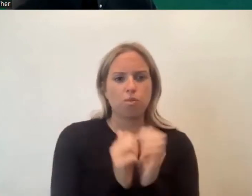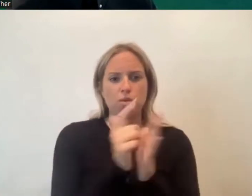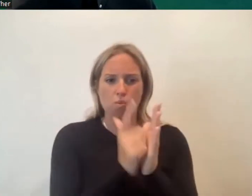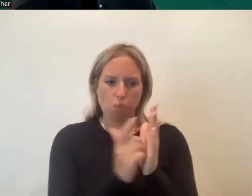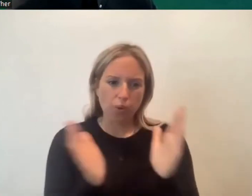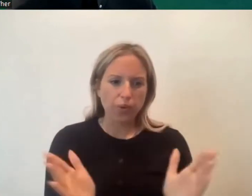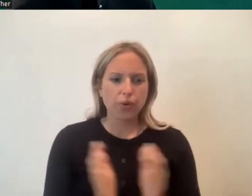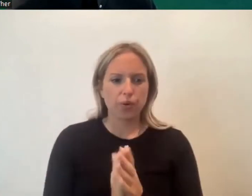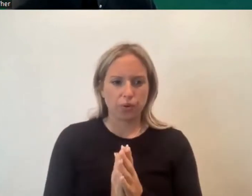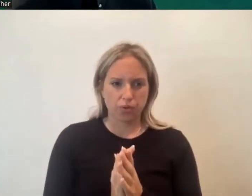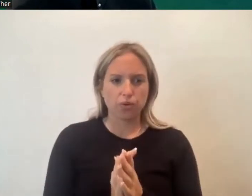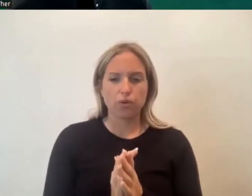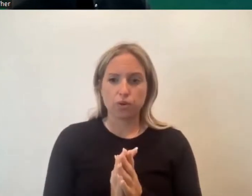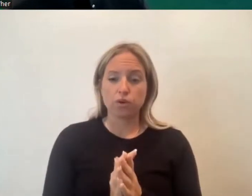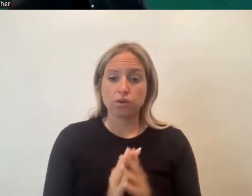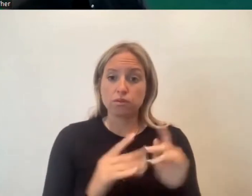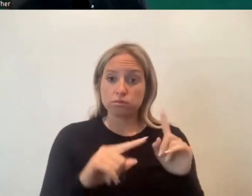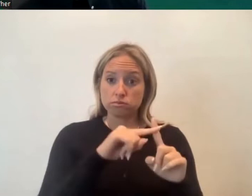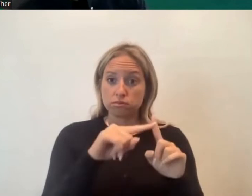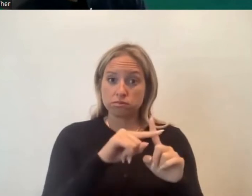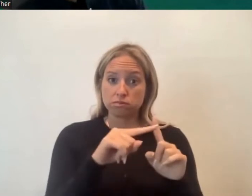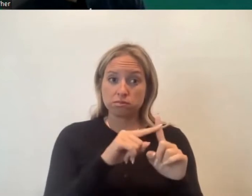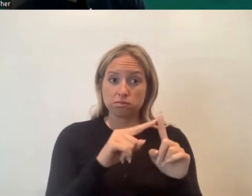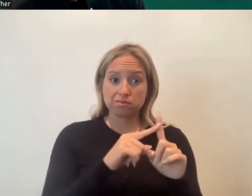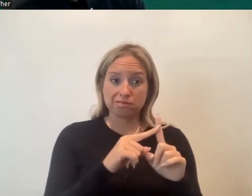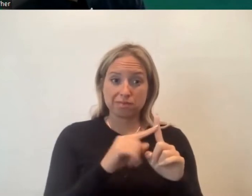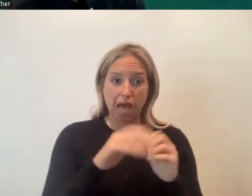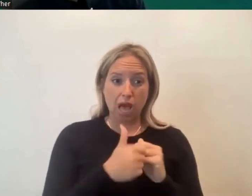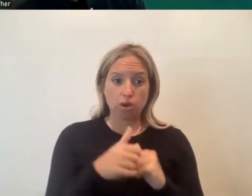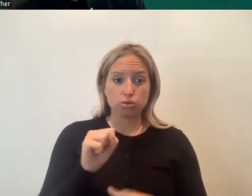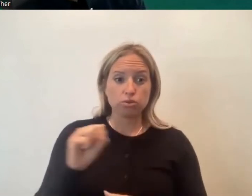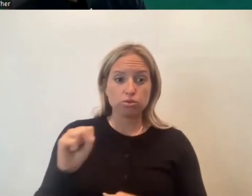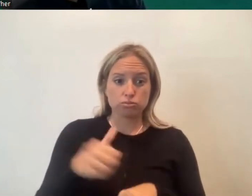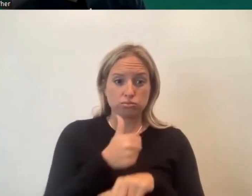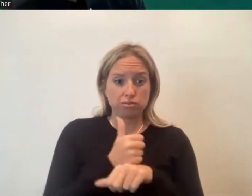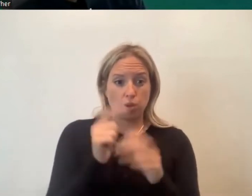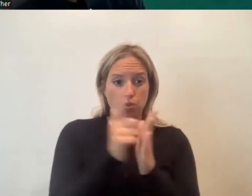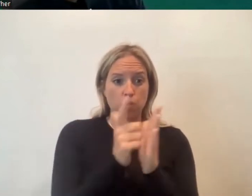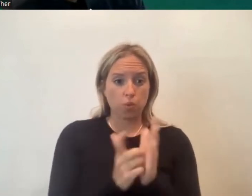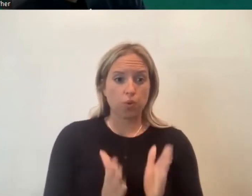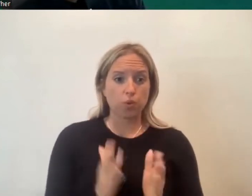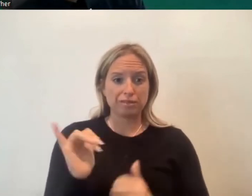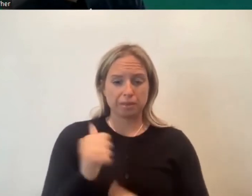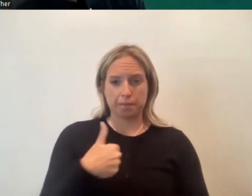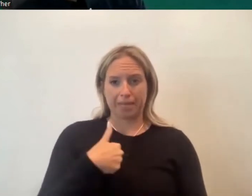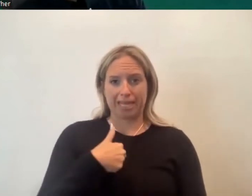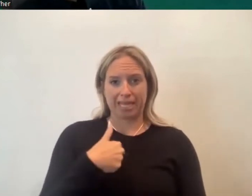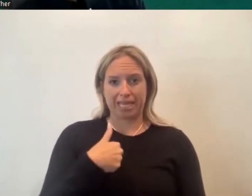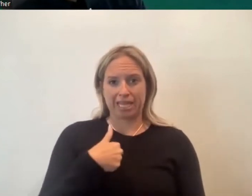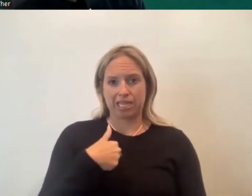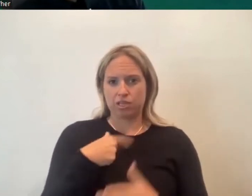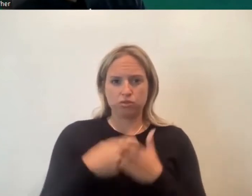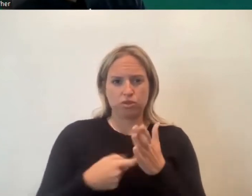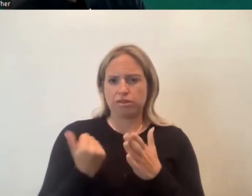The good thing is the way Social Security sets it up, lawyers like myself, we don't charge anything up front.